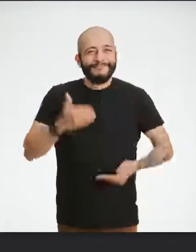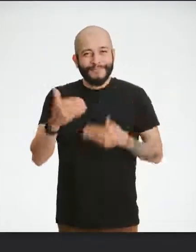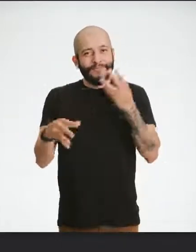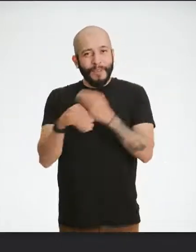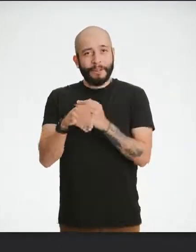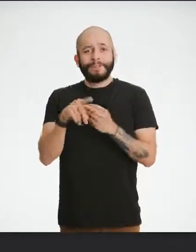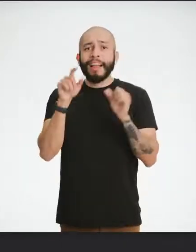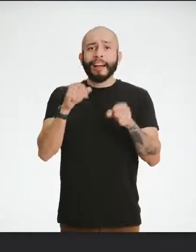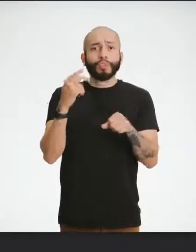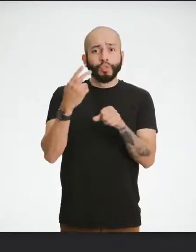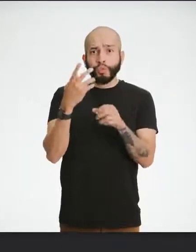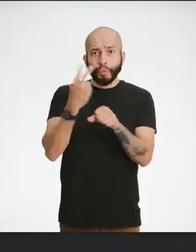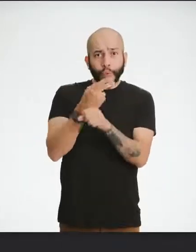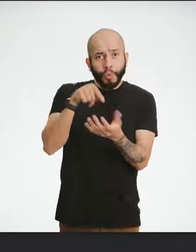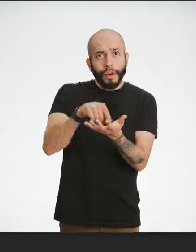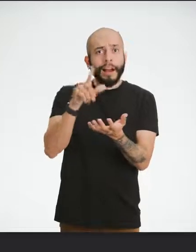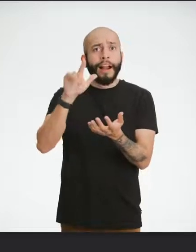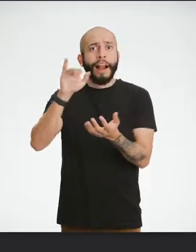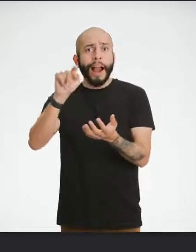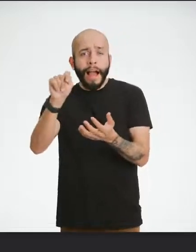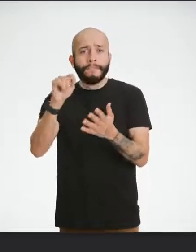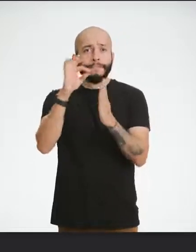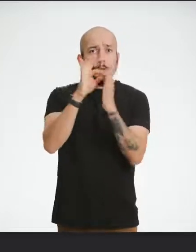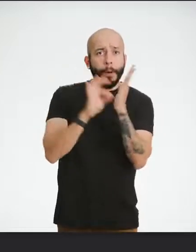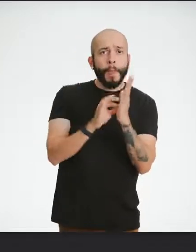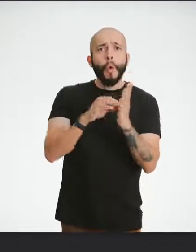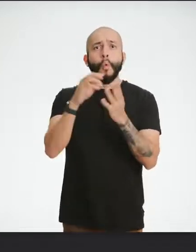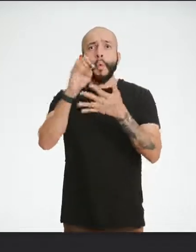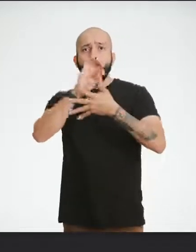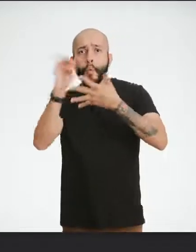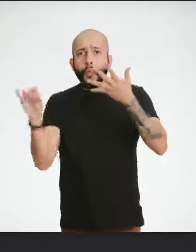You could use them to lint and format your code to match the team style guide with packages